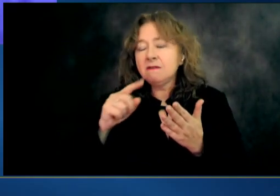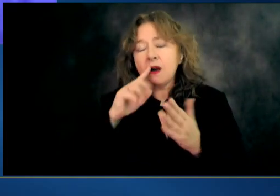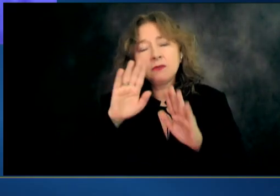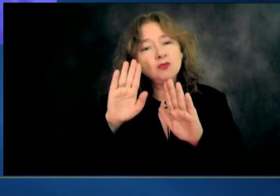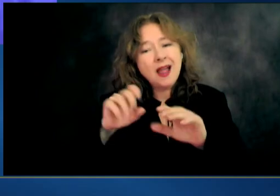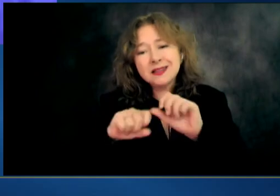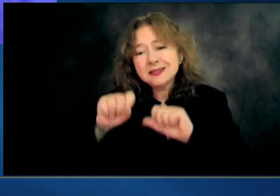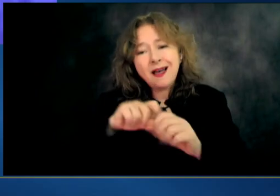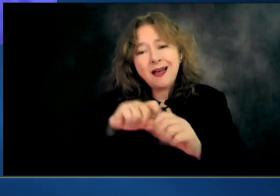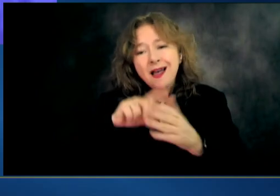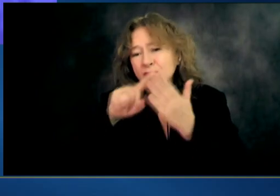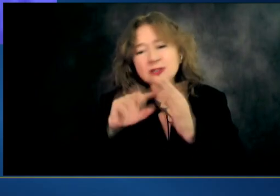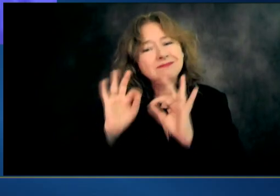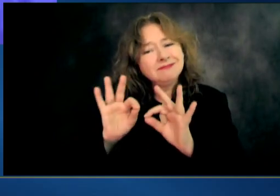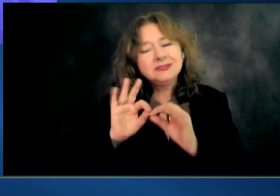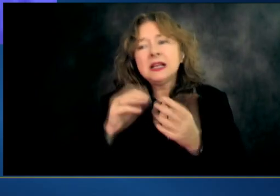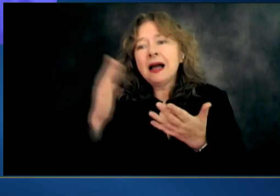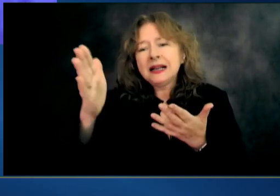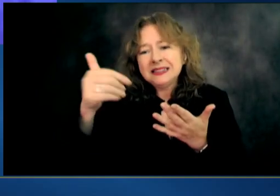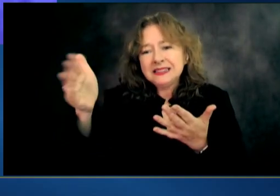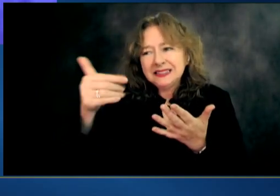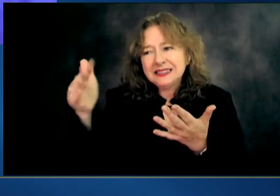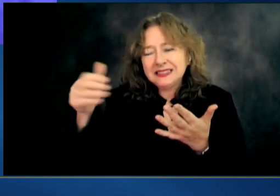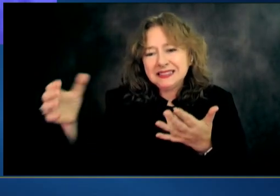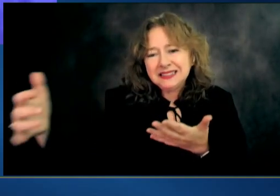and we're going to try to make it available to more and more people,